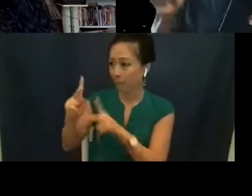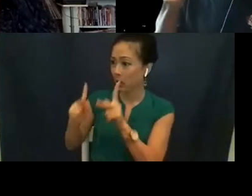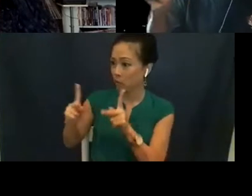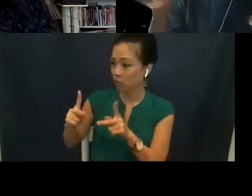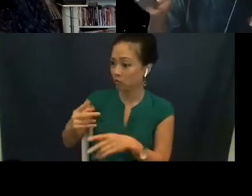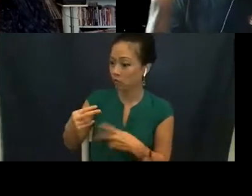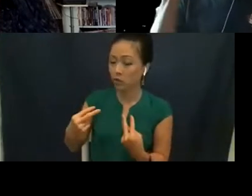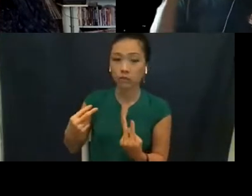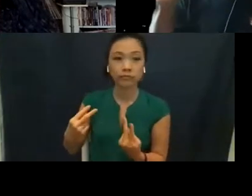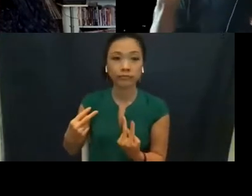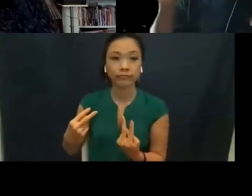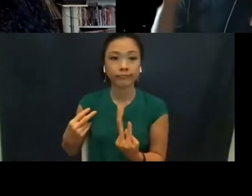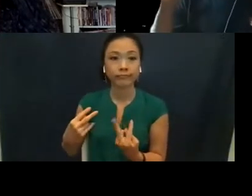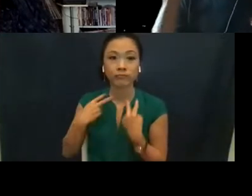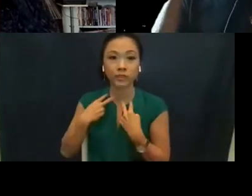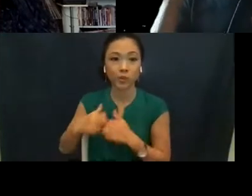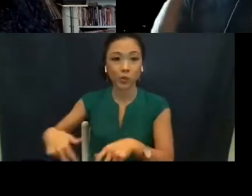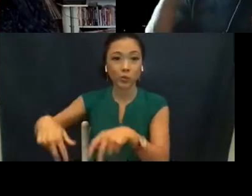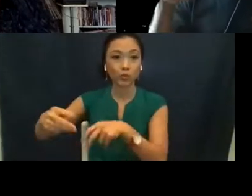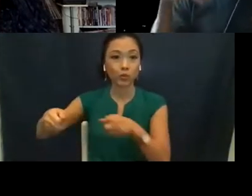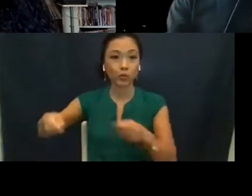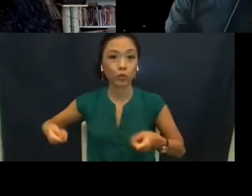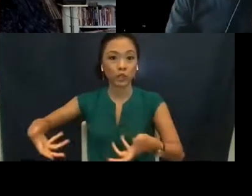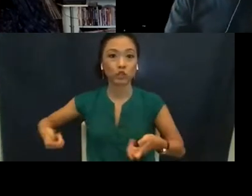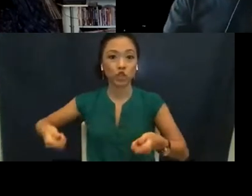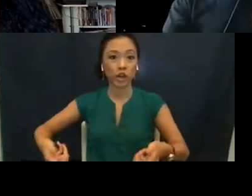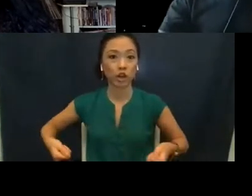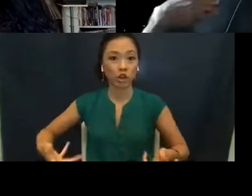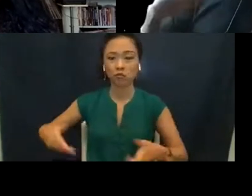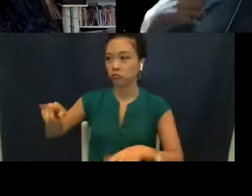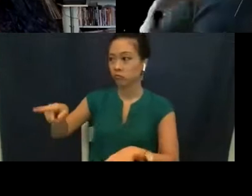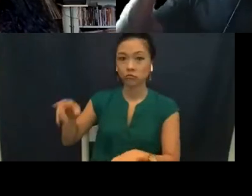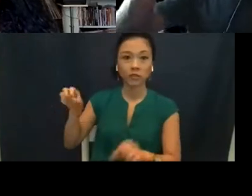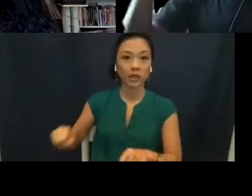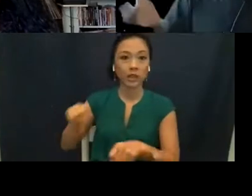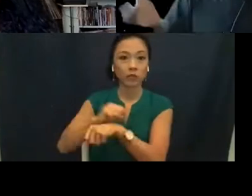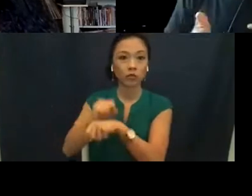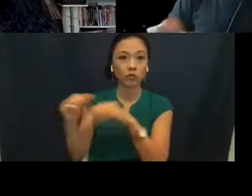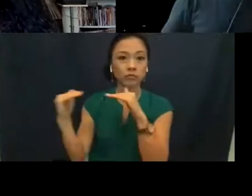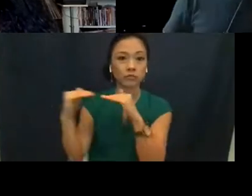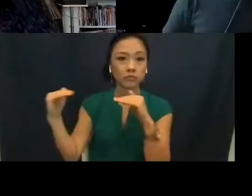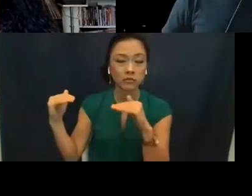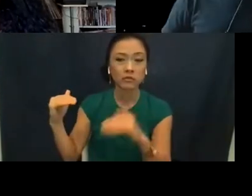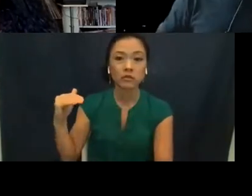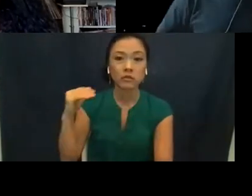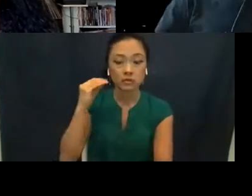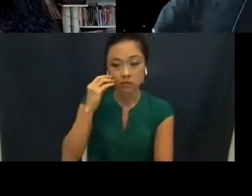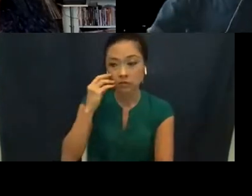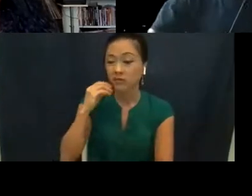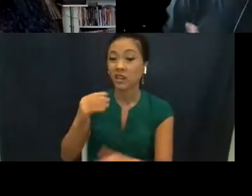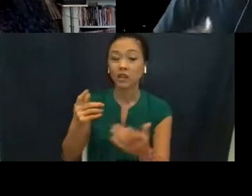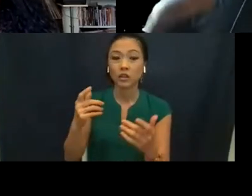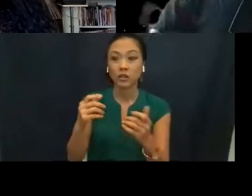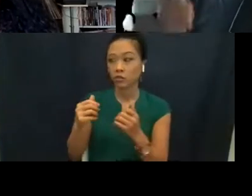it from this lens from this new framing to then bring